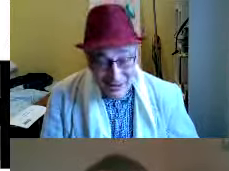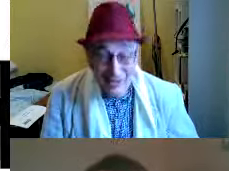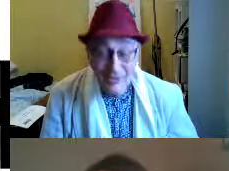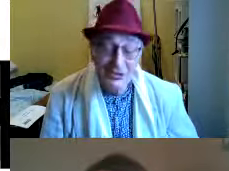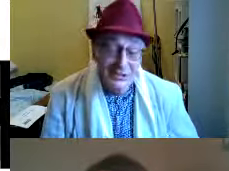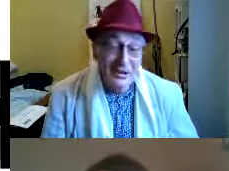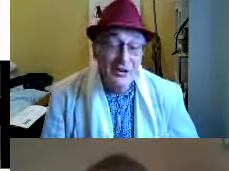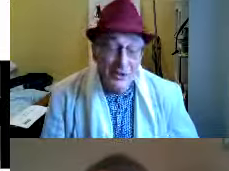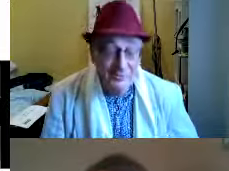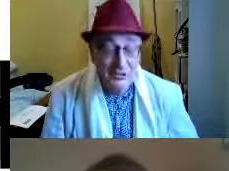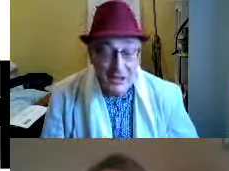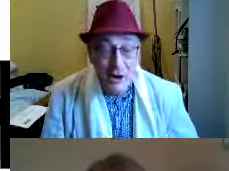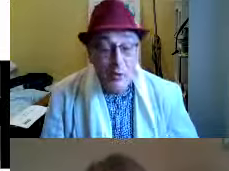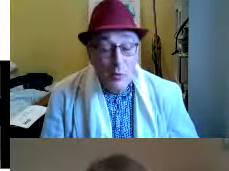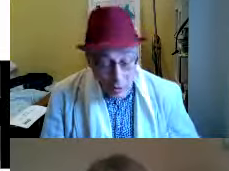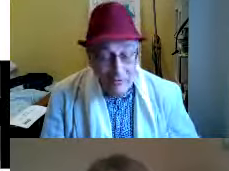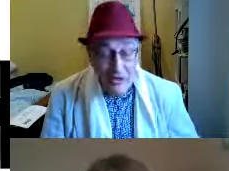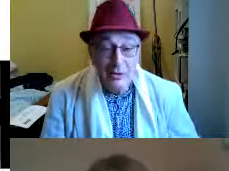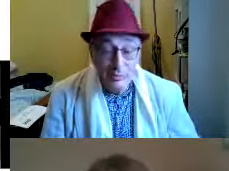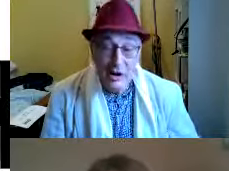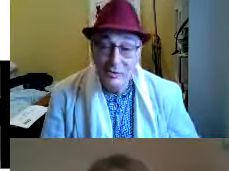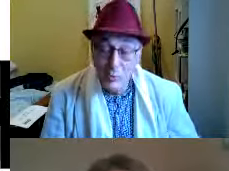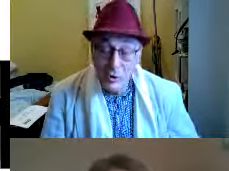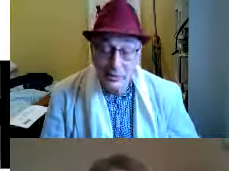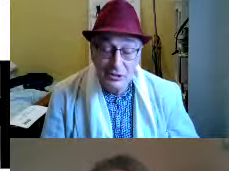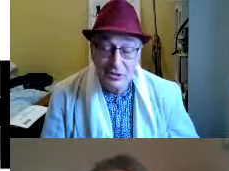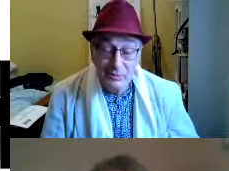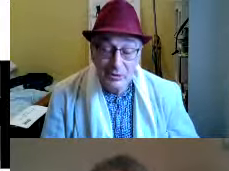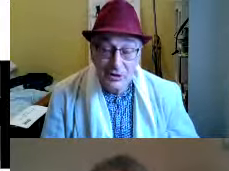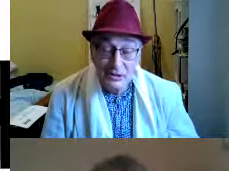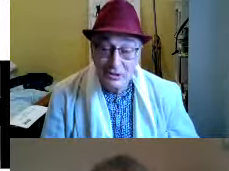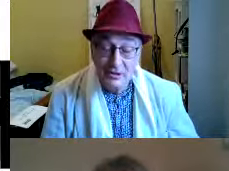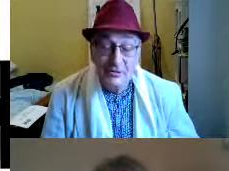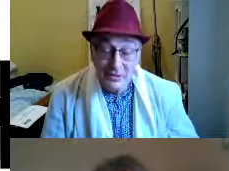they also a lot of them say we really we aren't working with disabled artists enough and that's a